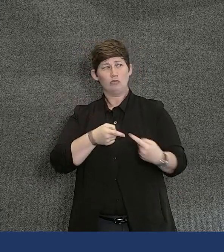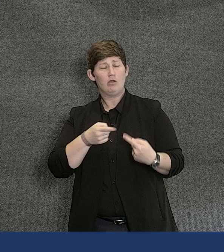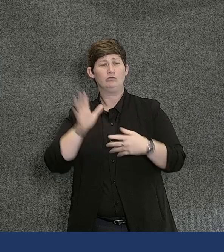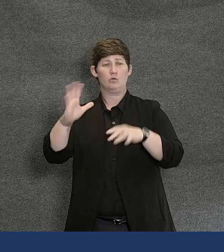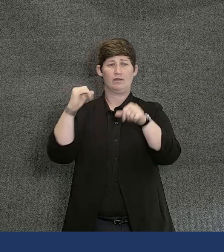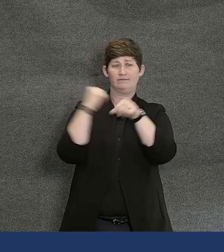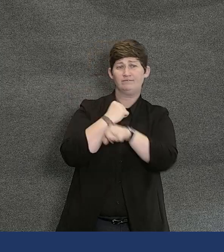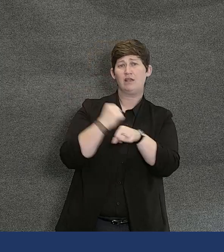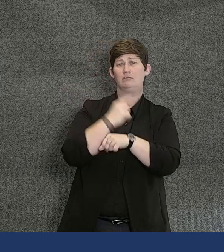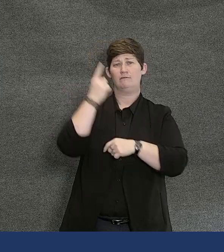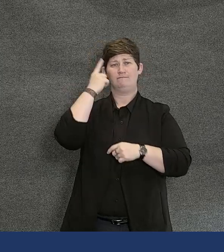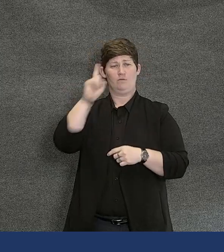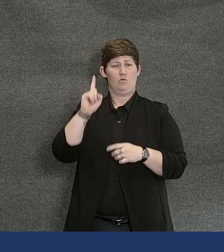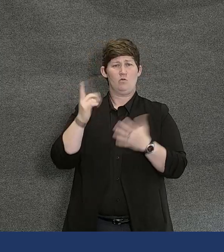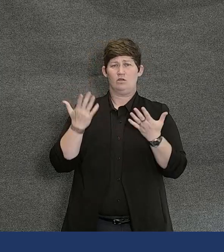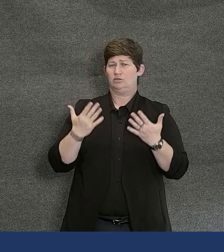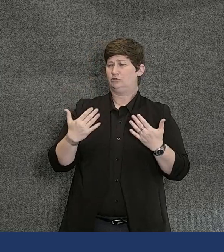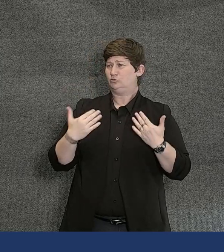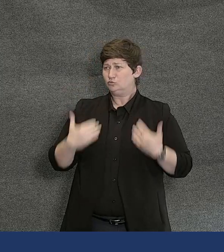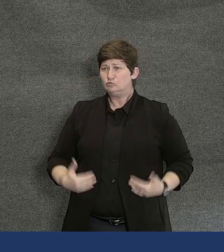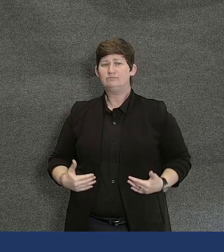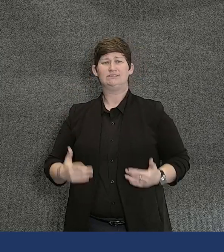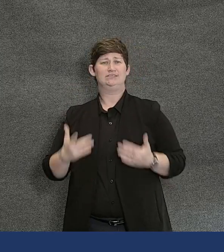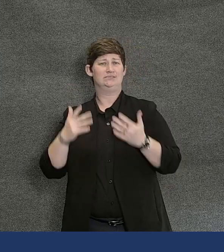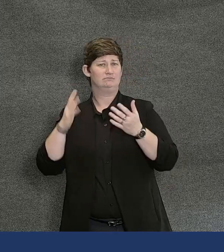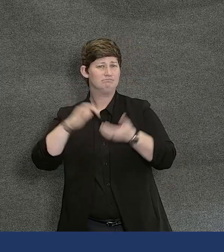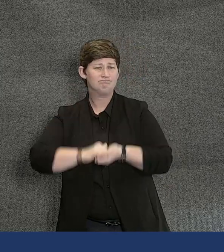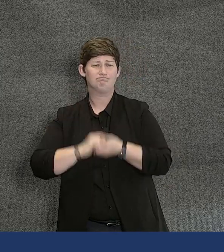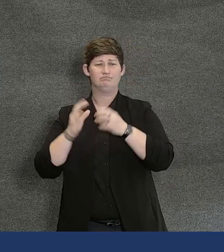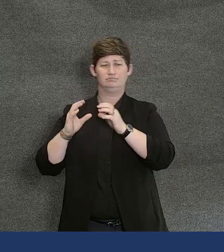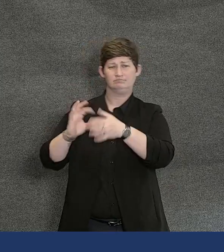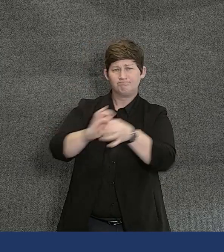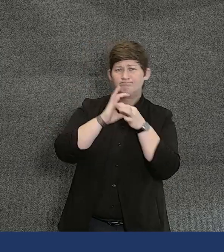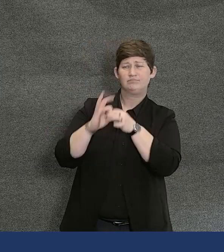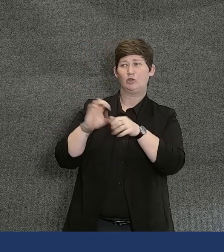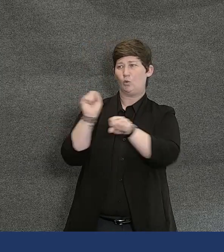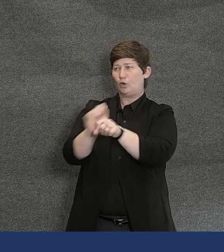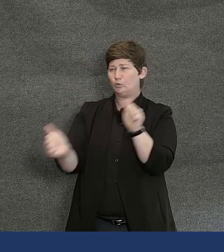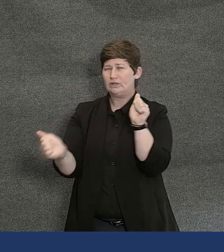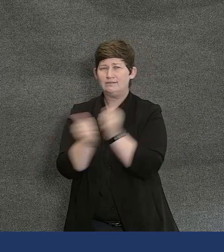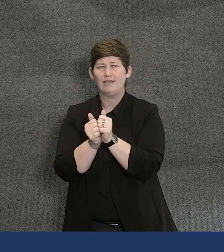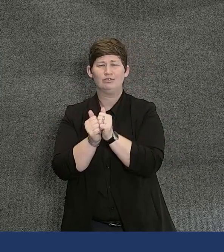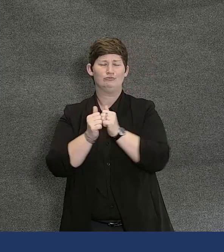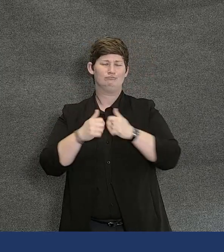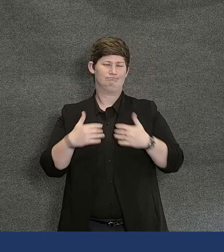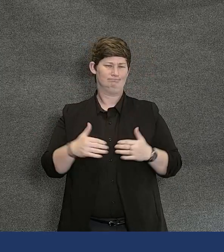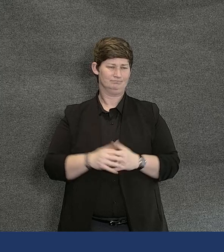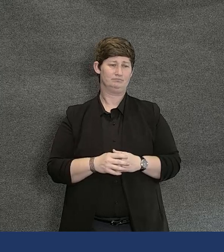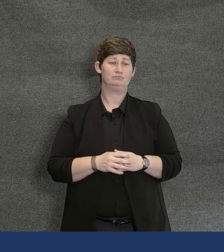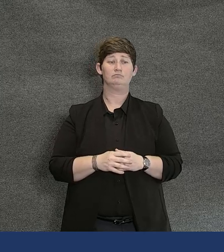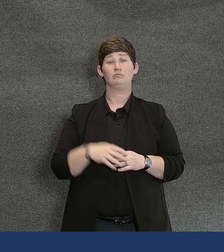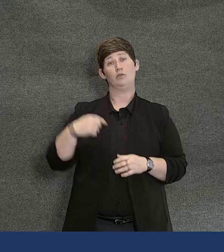And that means we got to be talking and we got to be working together. We, I want you to know, right up front, don't know everything.